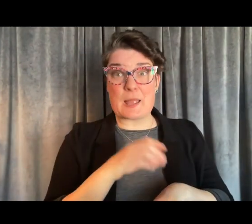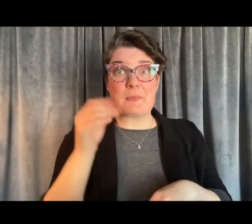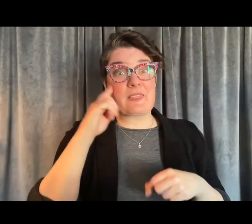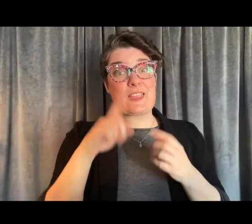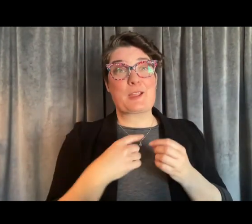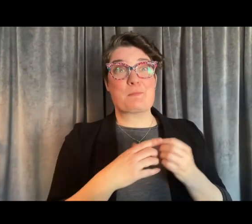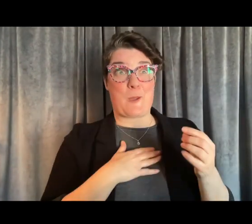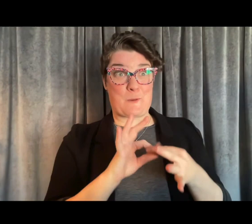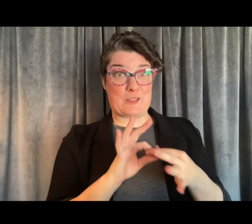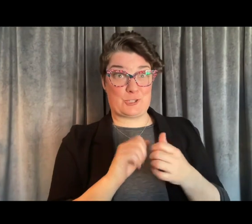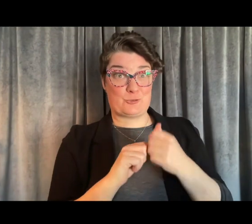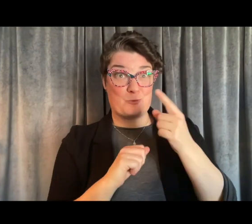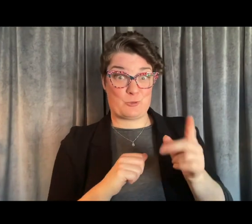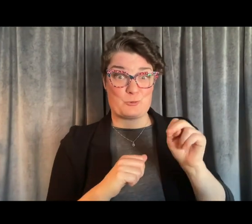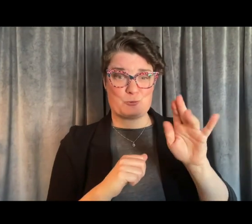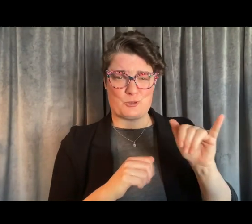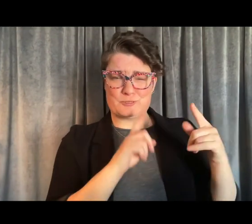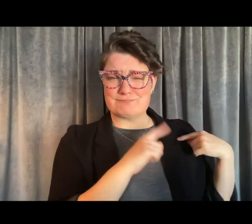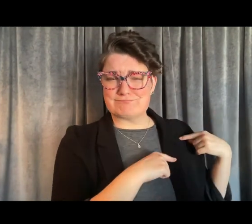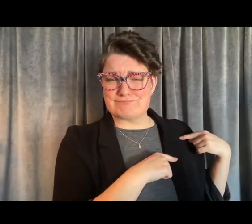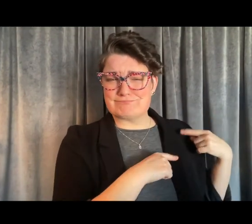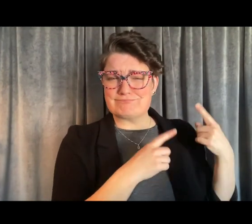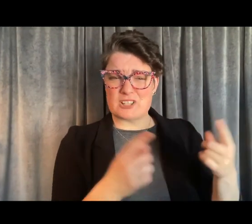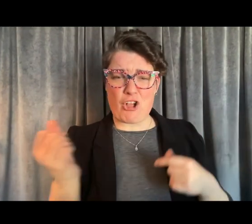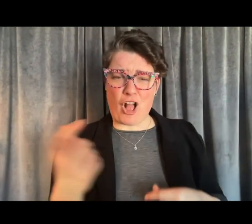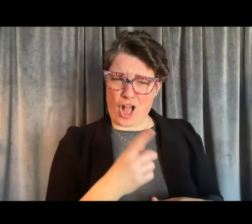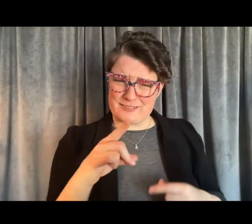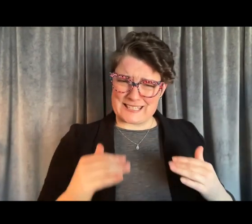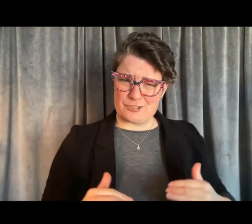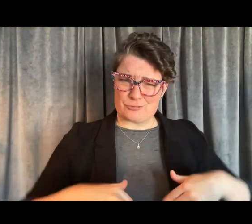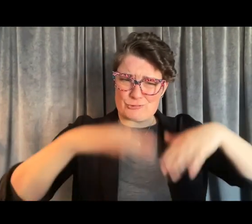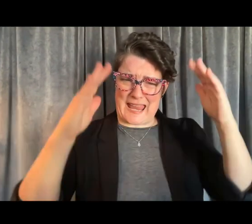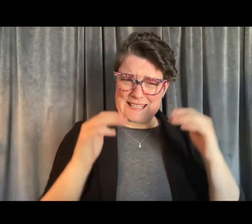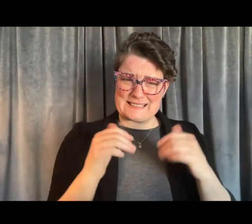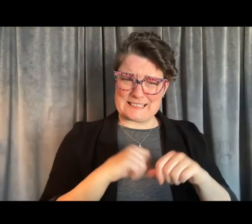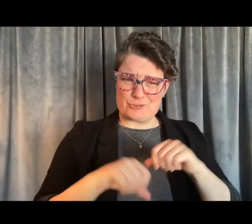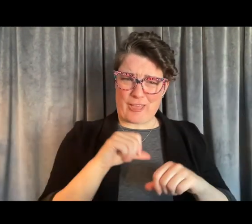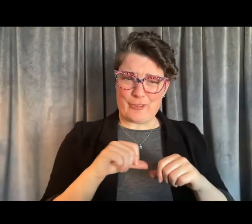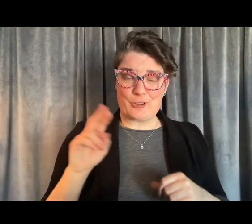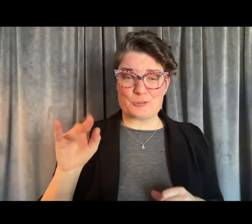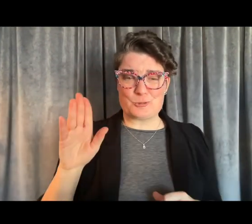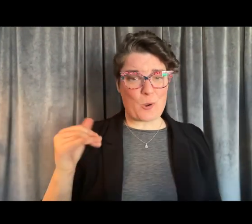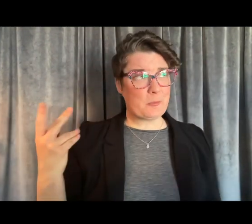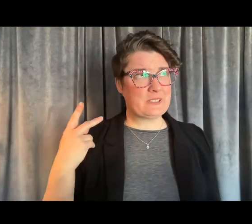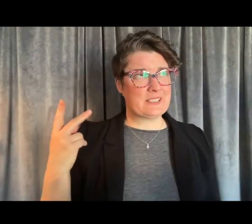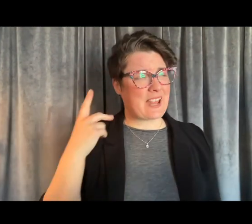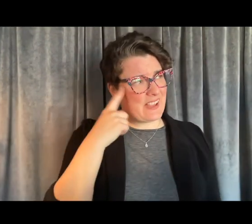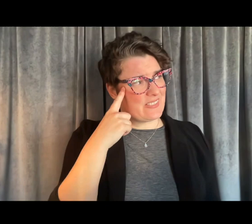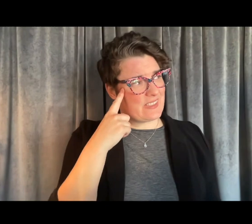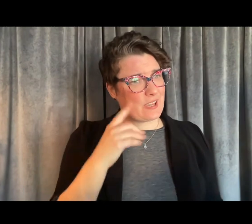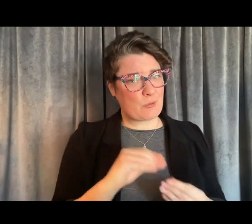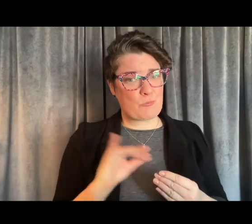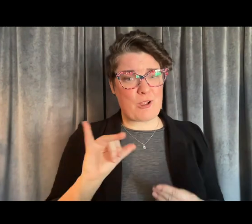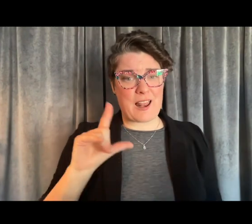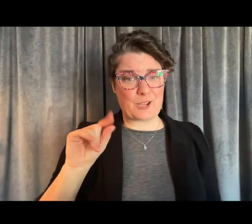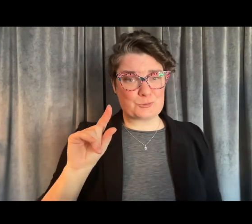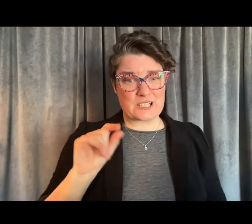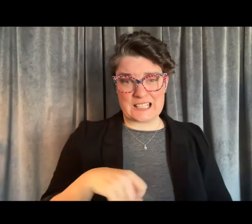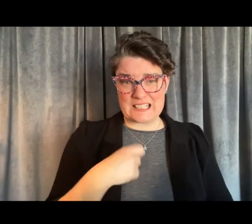Nomy, that we all grew each other up. You know? Nomy and I, I think it's been closer to 20 and you, I think